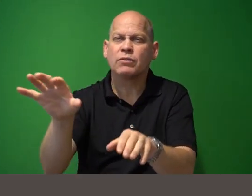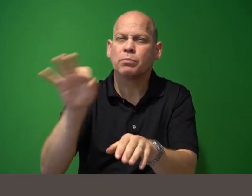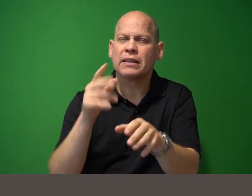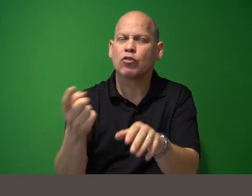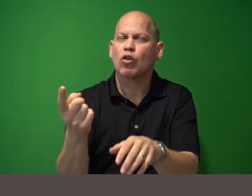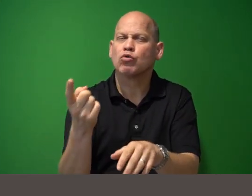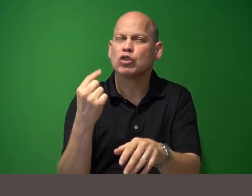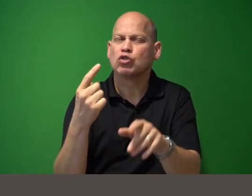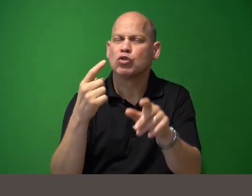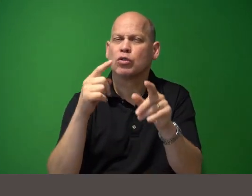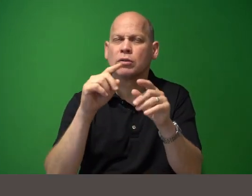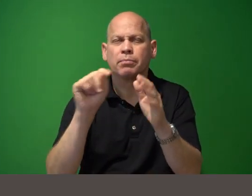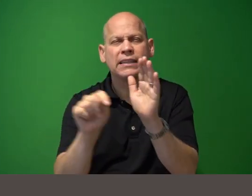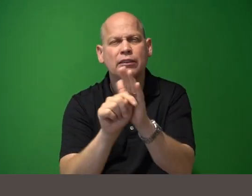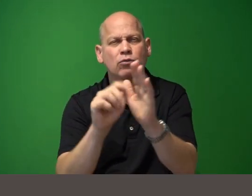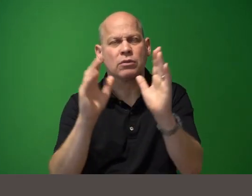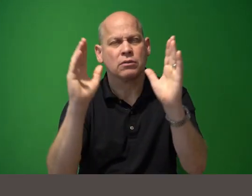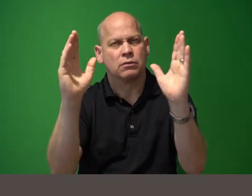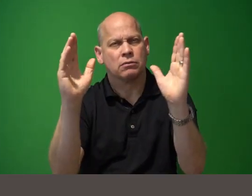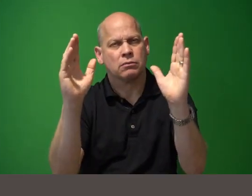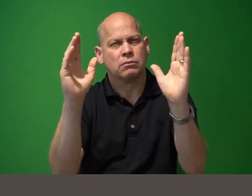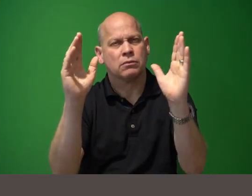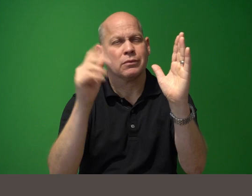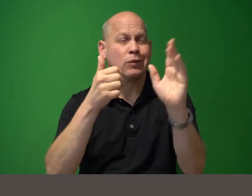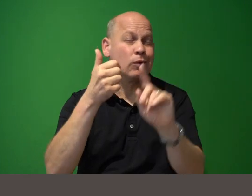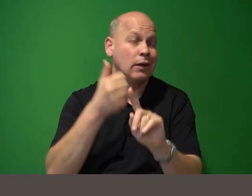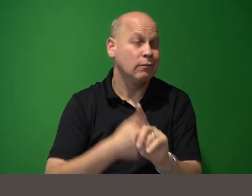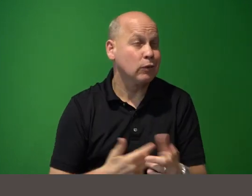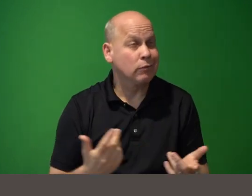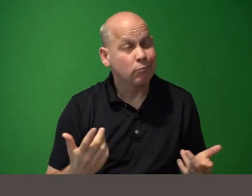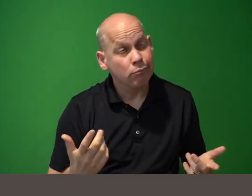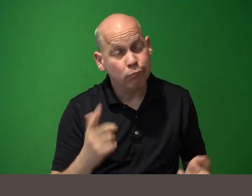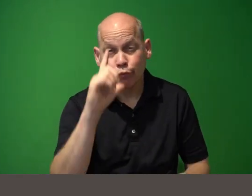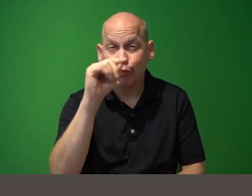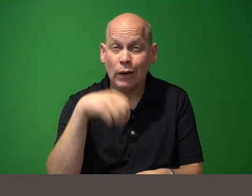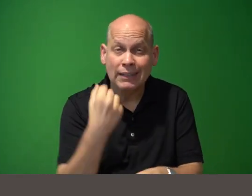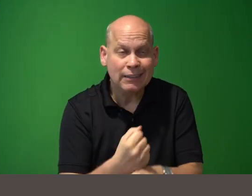so that can say every 20 years or 40 years and so on.